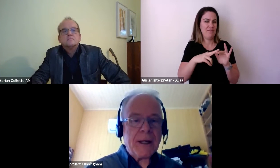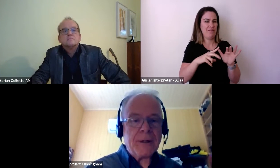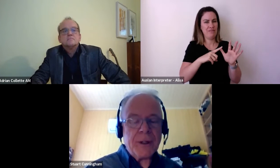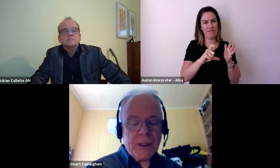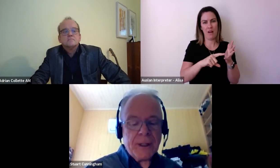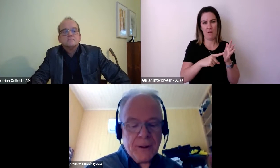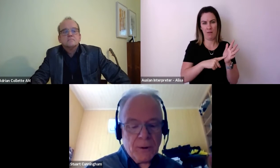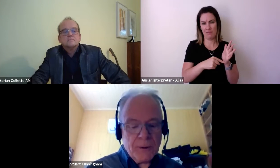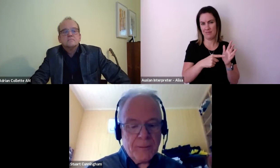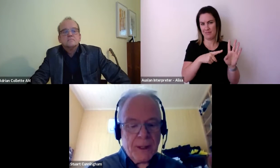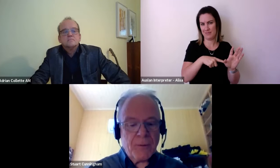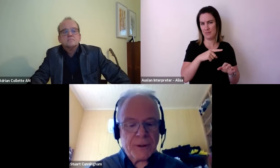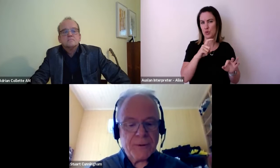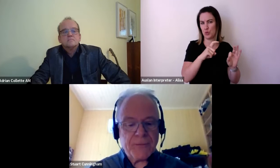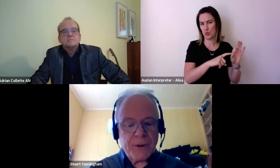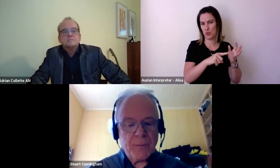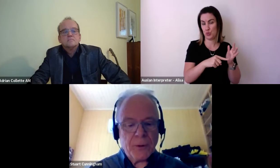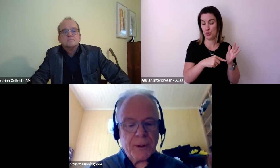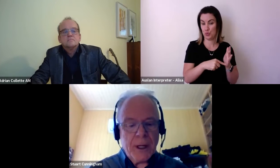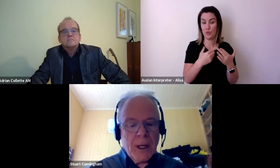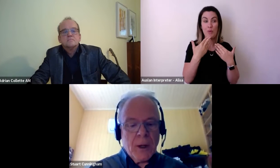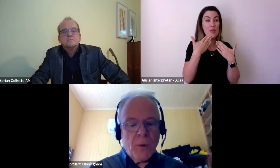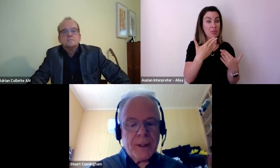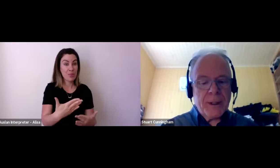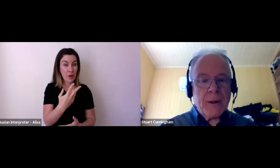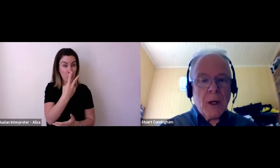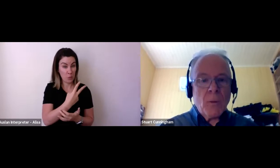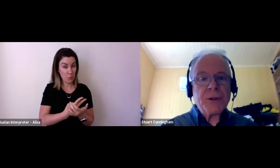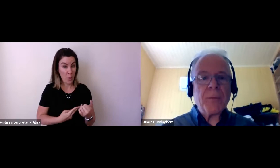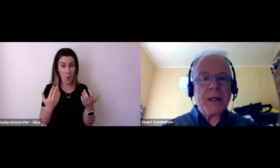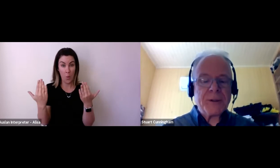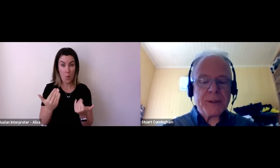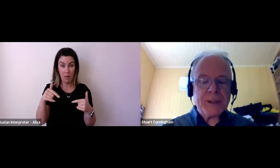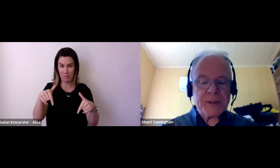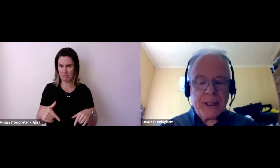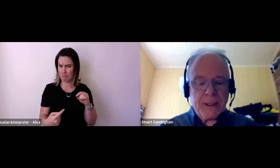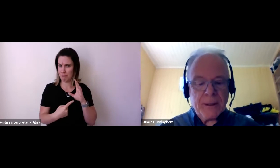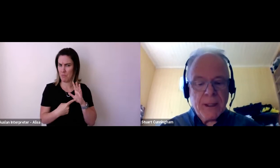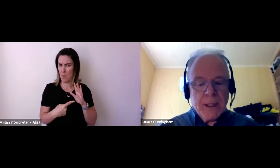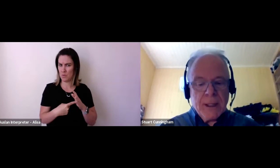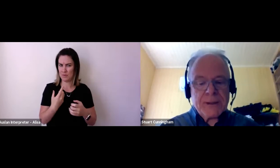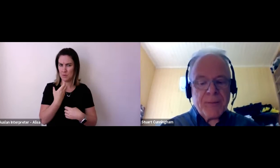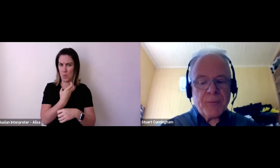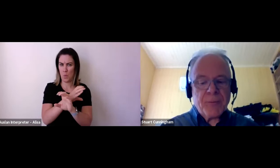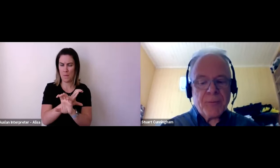and welcome everyone to this very important webinar forget what you are about to participate in is something pretty